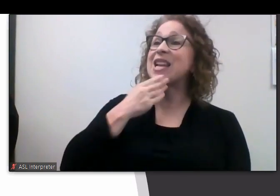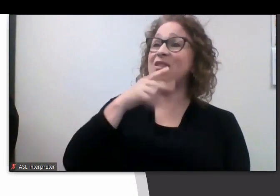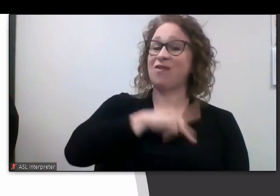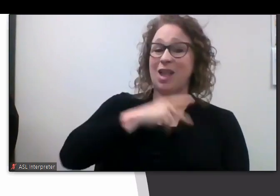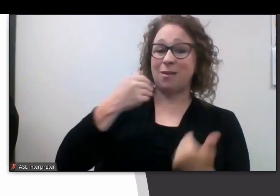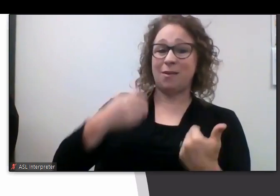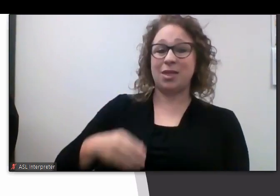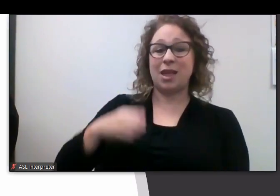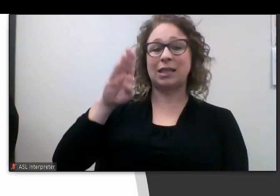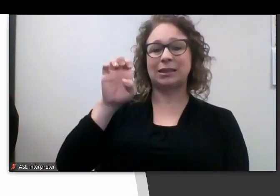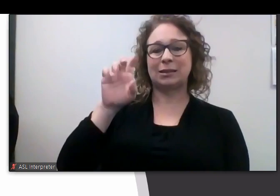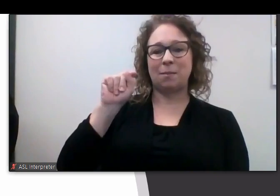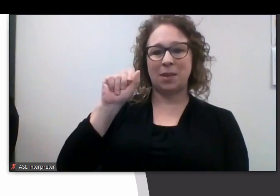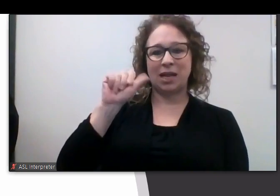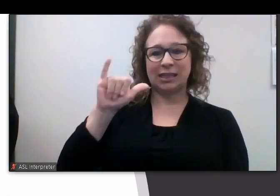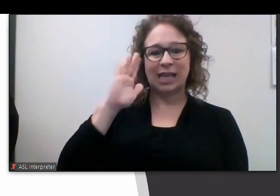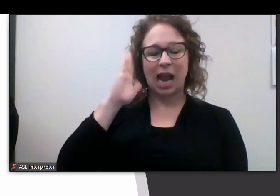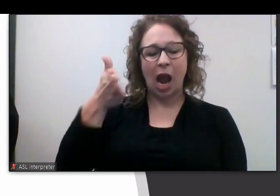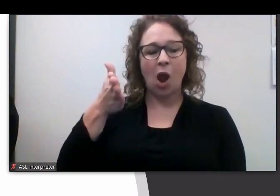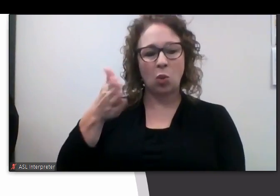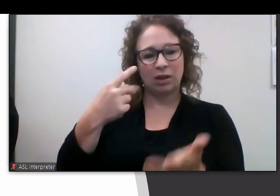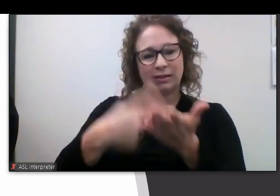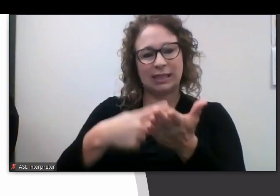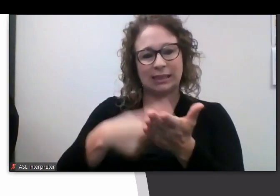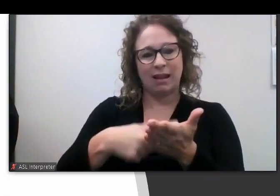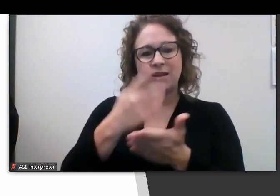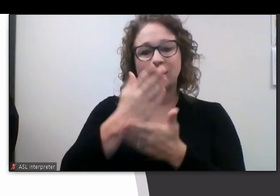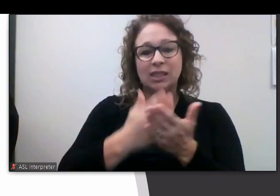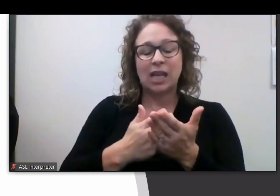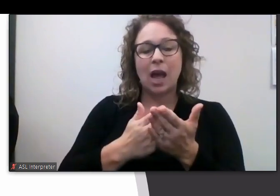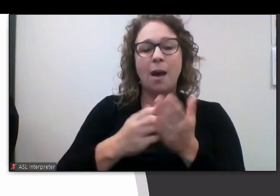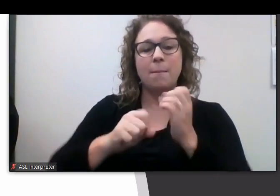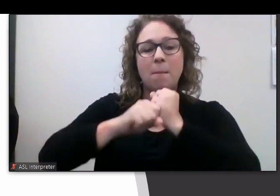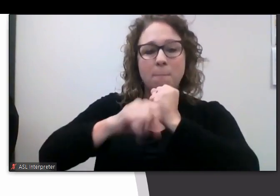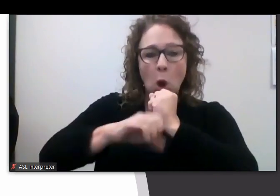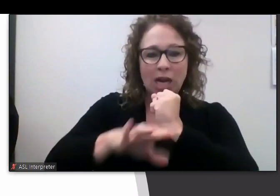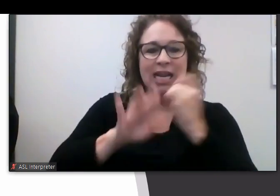(Betsy Ludwig) Thank you, Philip. This is Betsy. I'm gonna cover some marketing and outreach.